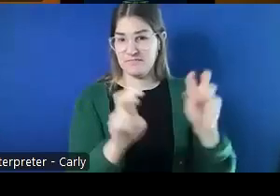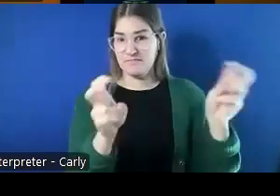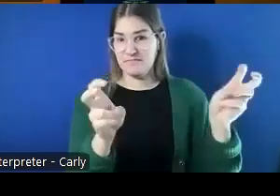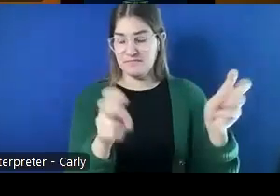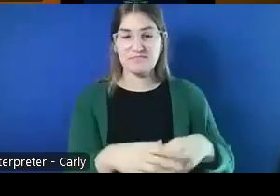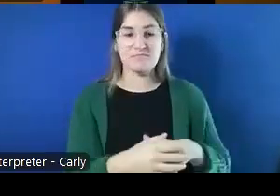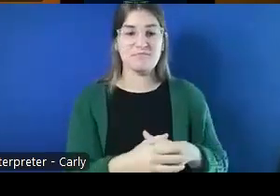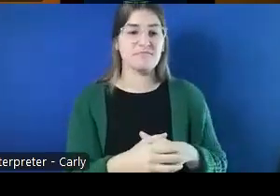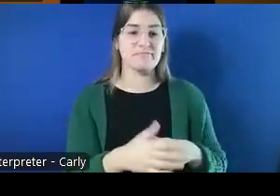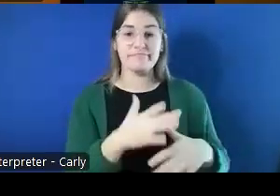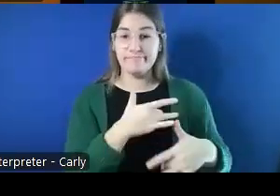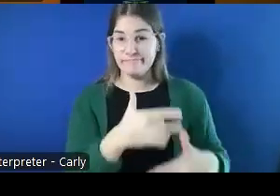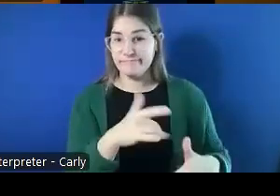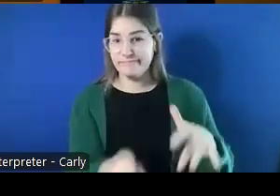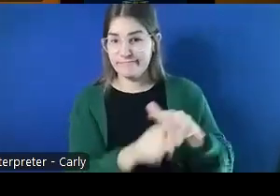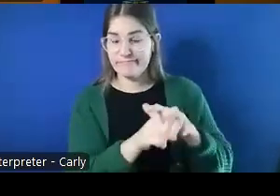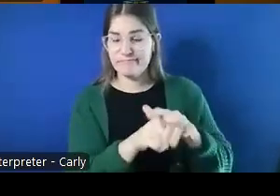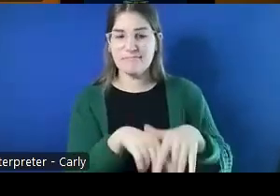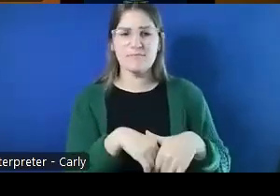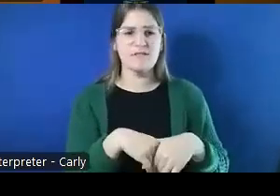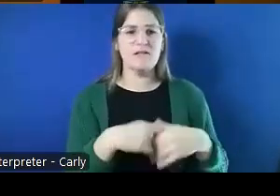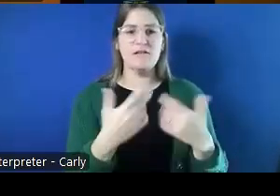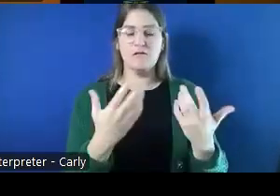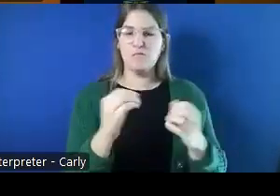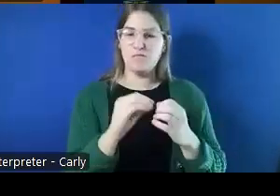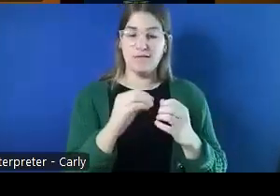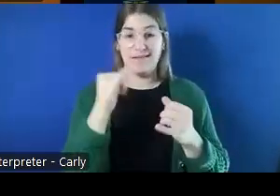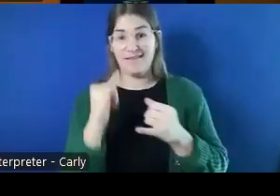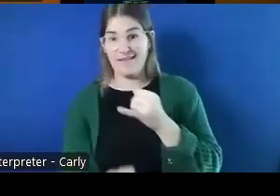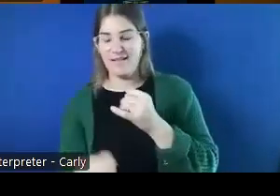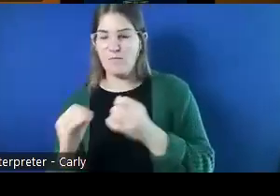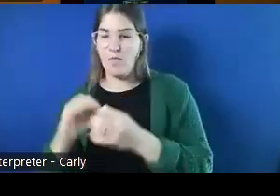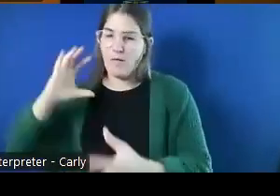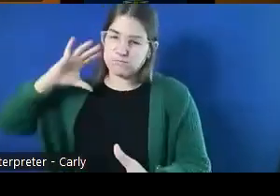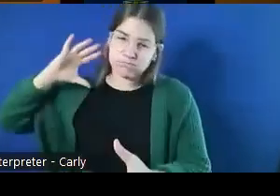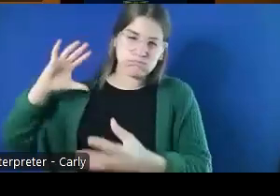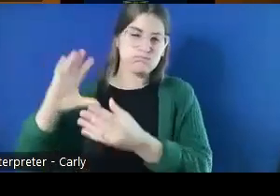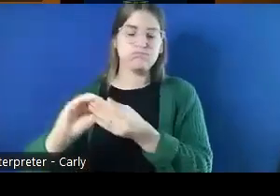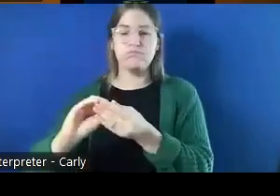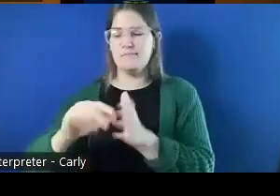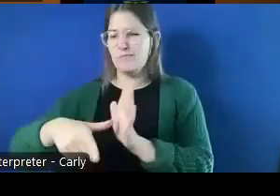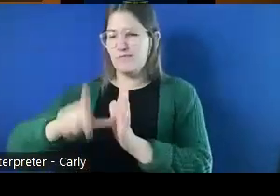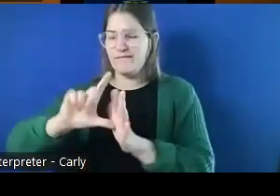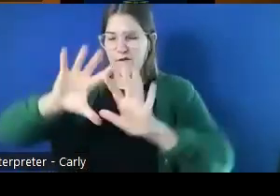in the final session to have a bit more of a comprehensive overview to to process um